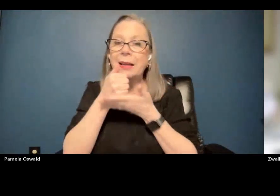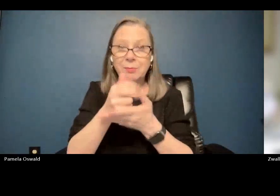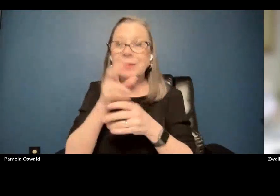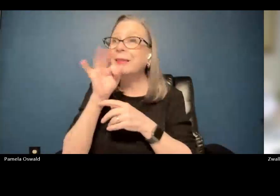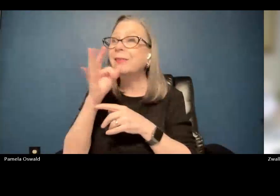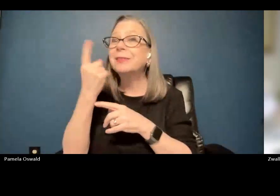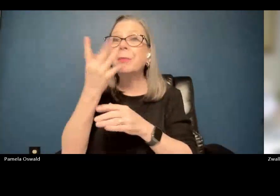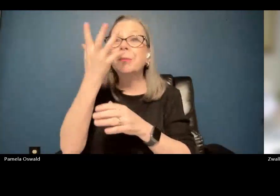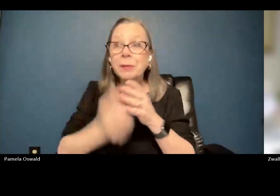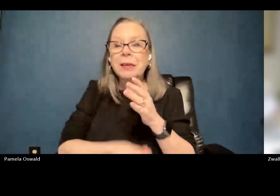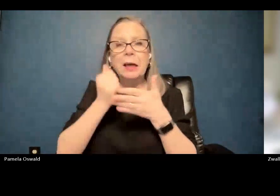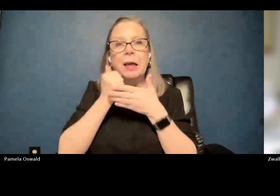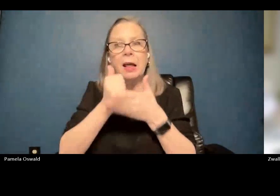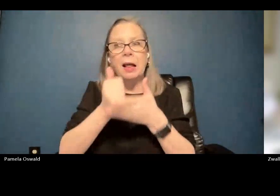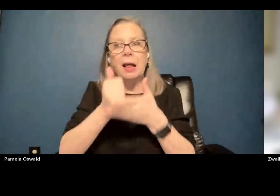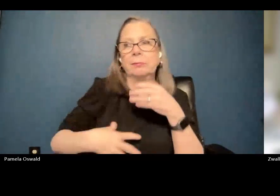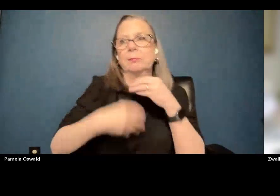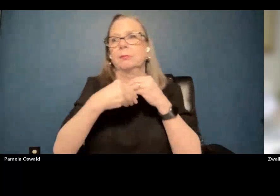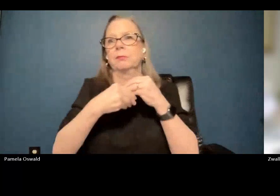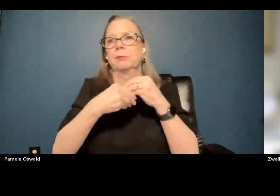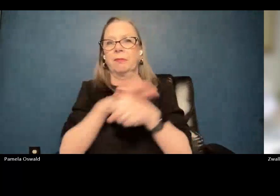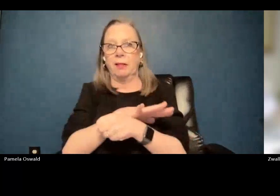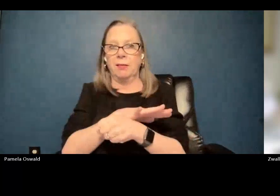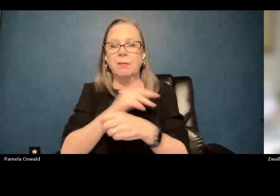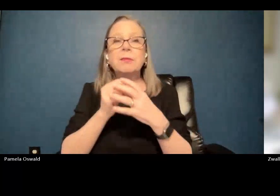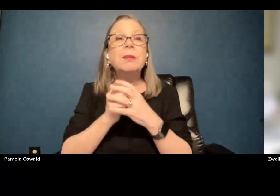And you know, while the the data sources vary, you know,